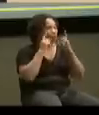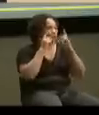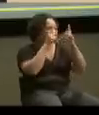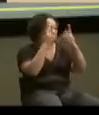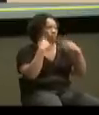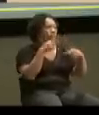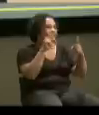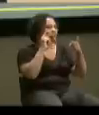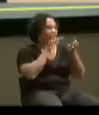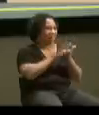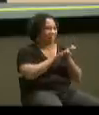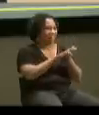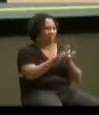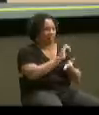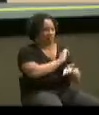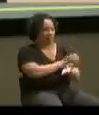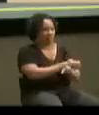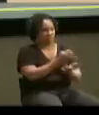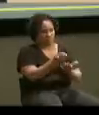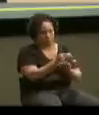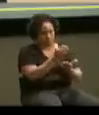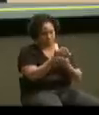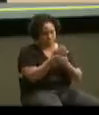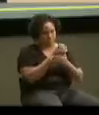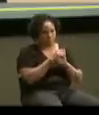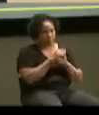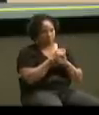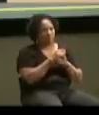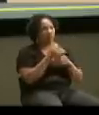SO WHAT WE ARE WANTING TO DO TODAY IS TALK A BIT MORE ABOUT